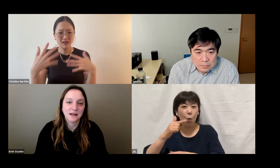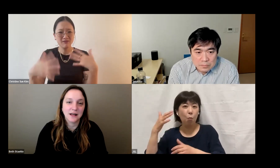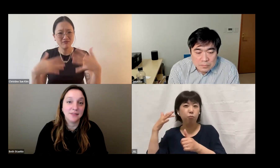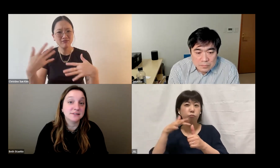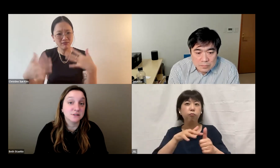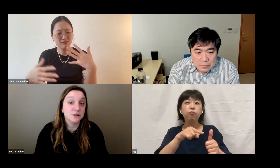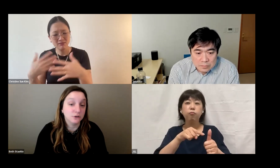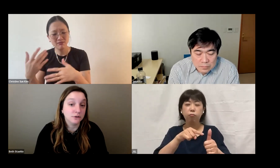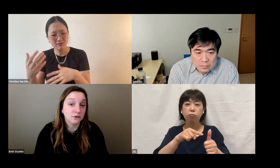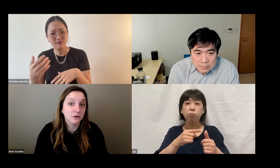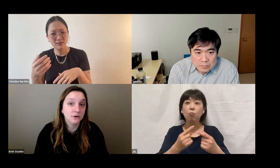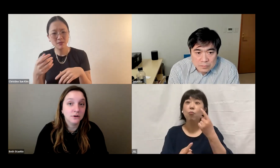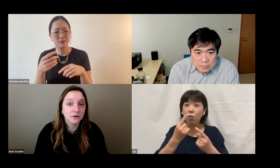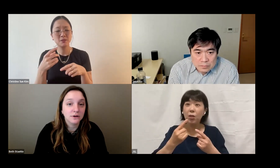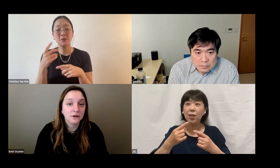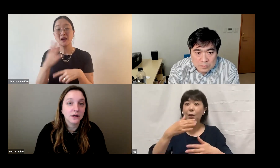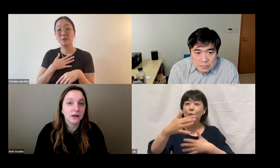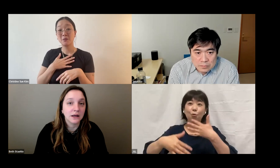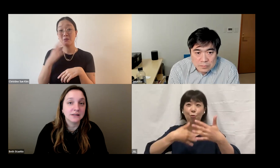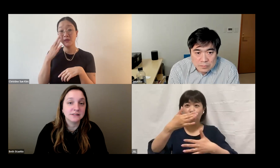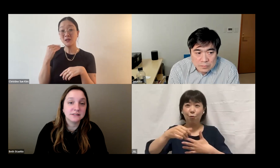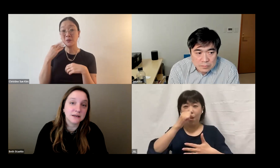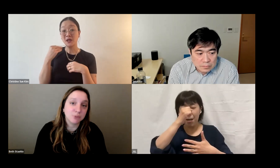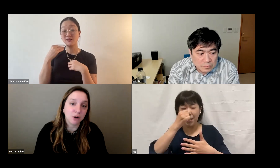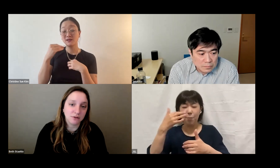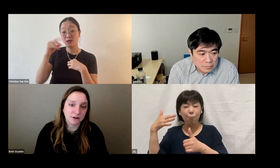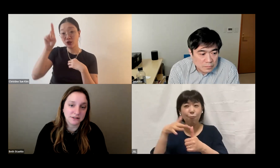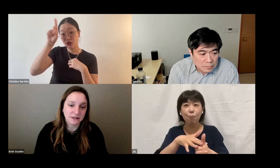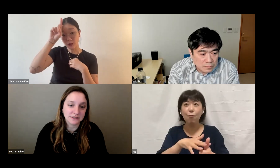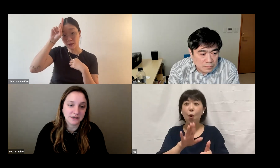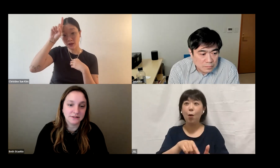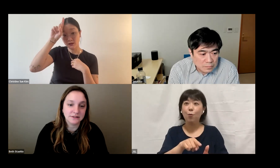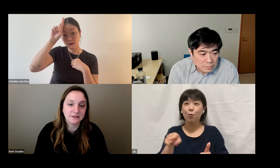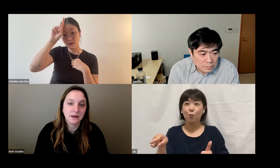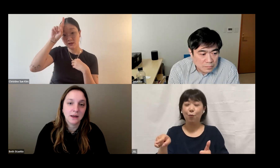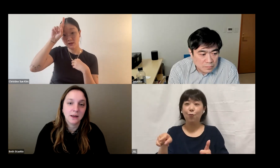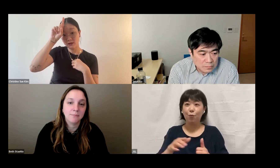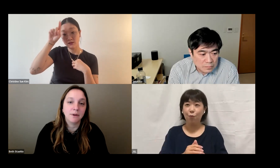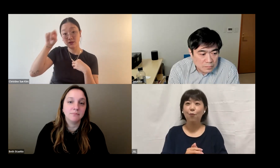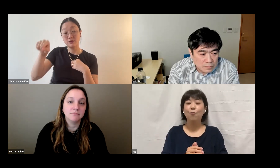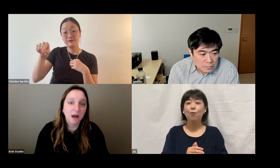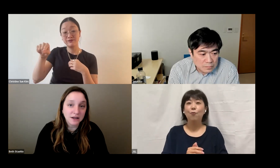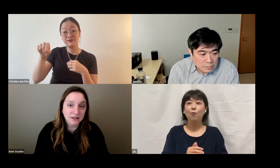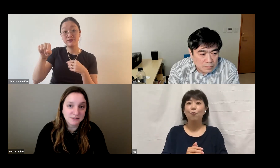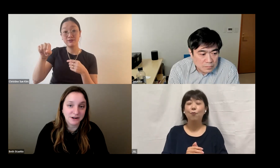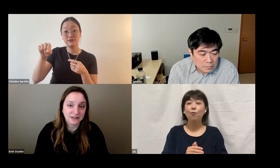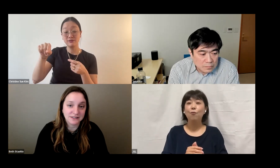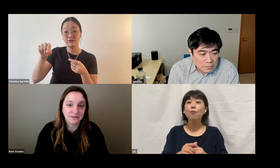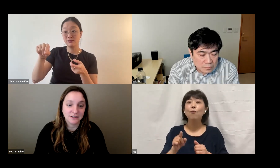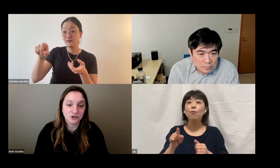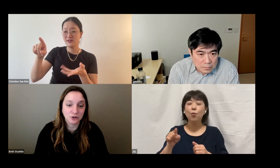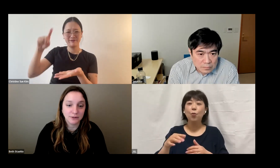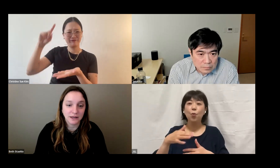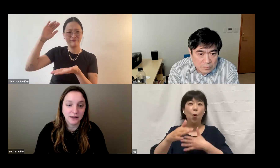and that's new, and I see progress in that sense. But my experience living in Germany